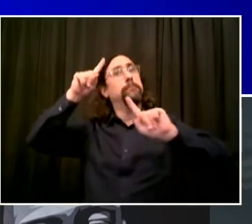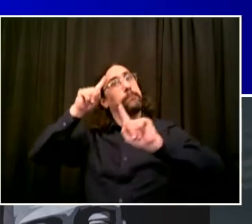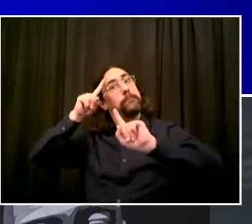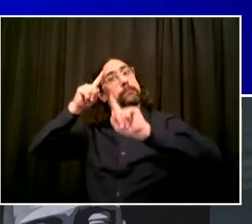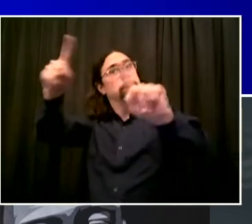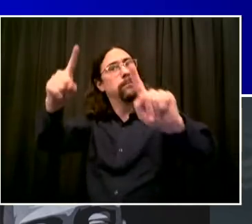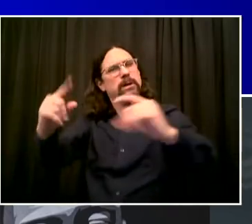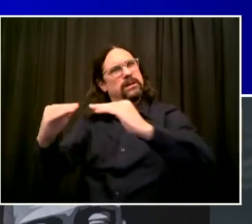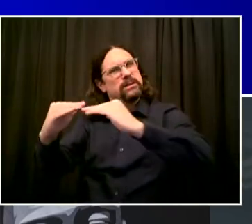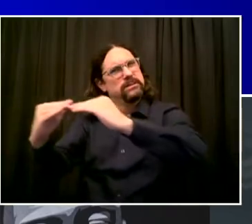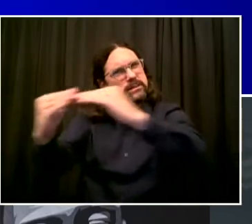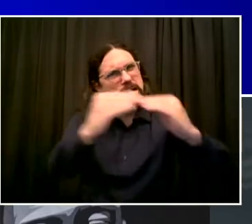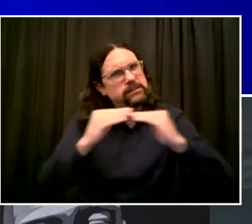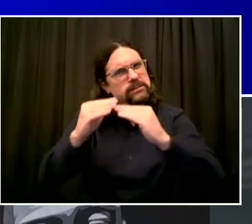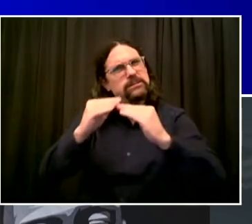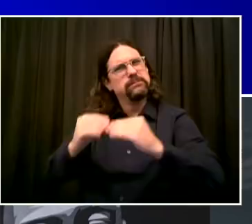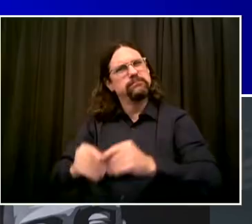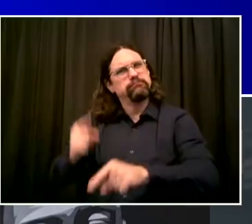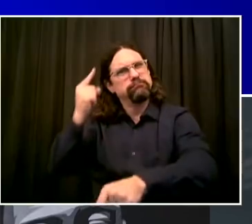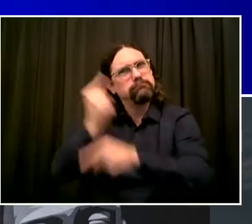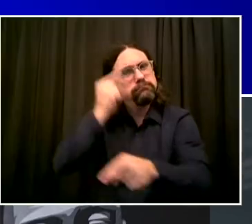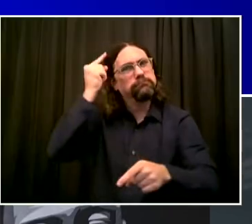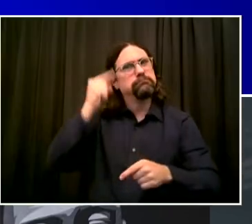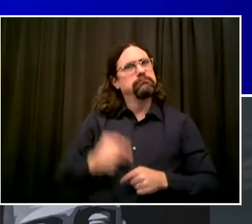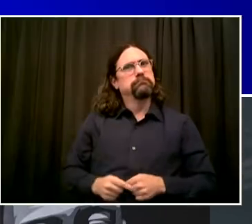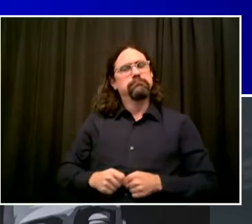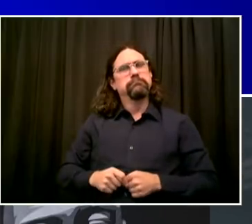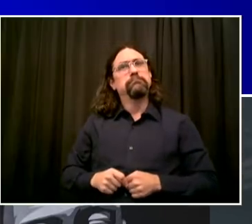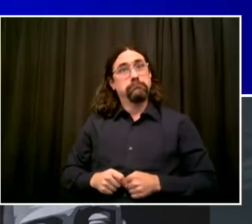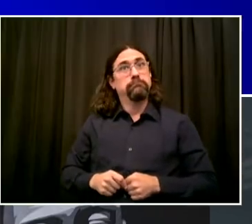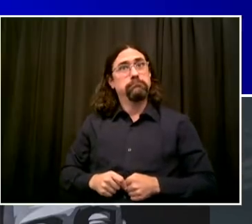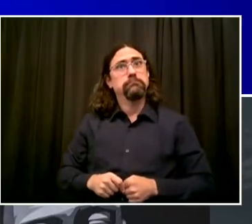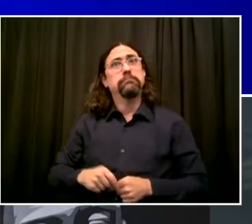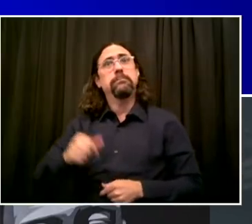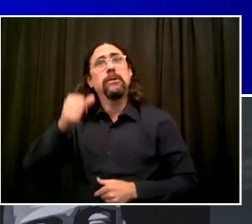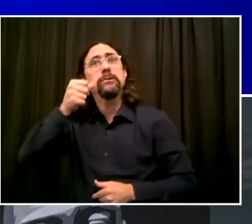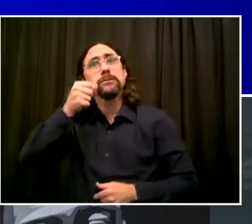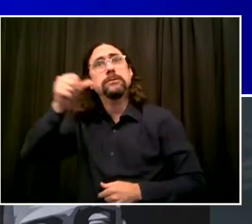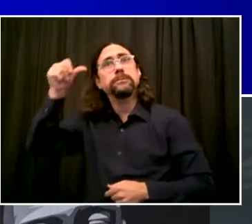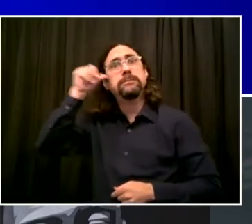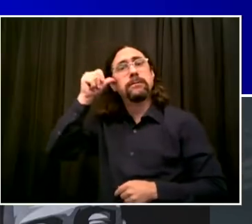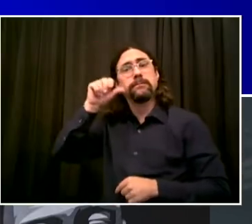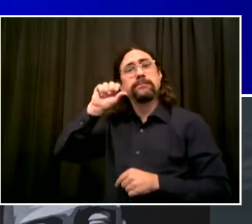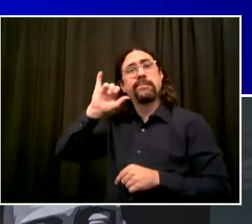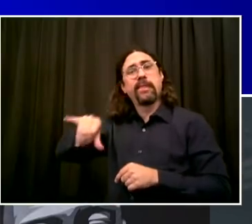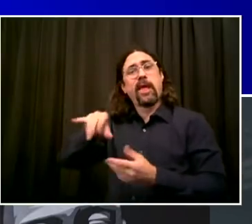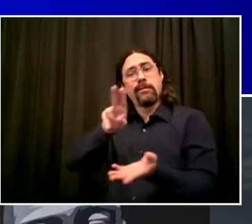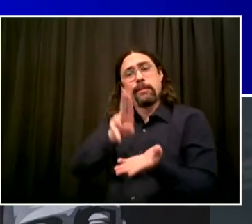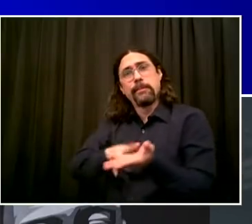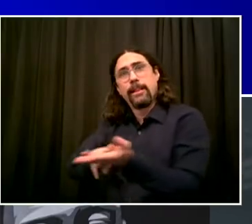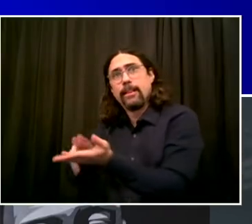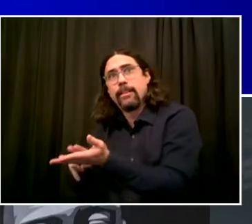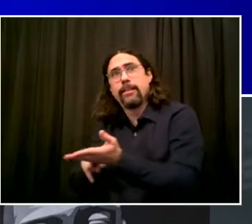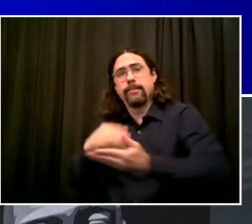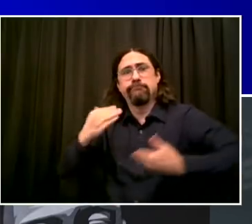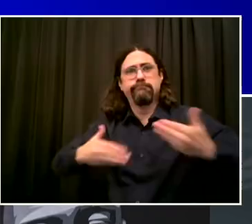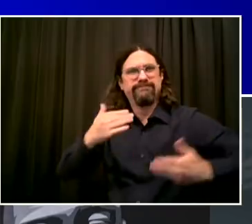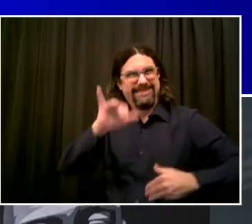GO TOGETHER. THAIT S THE FUTURE OF THE CITY. YESTERDAY REPRESENTED A